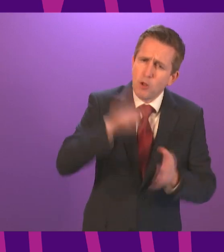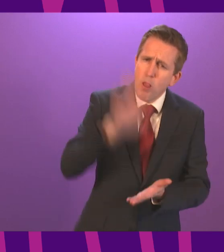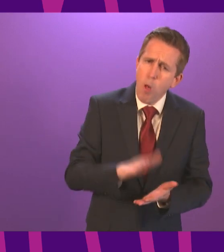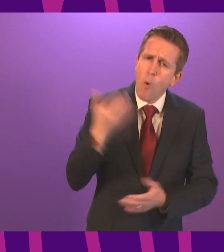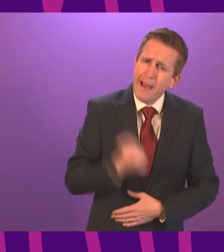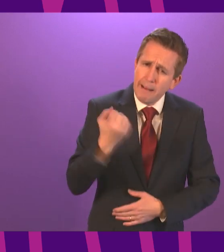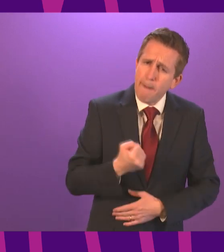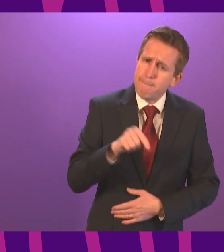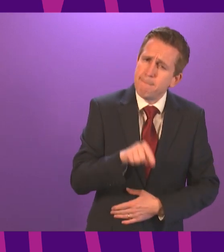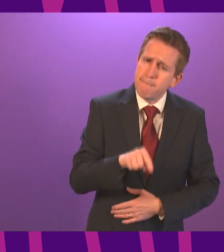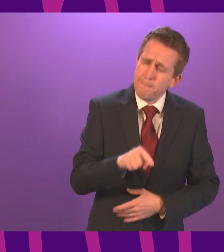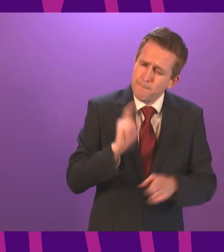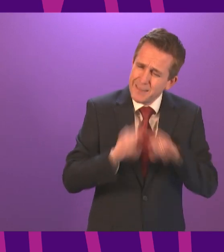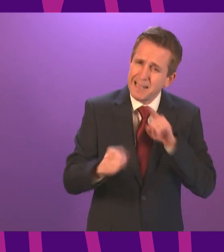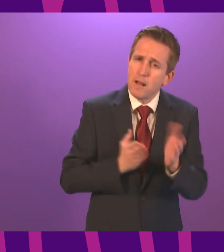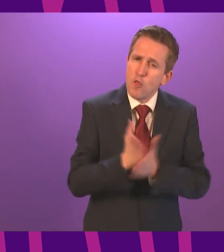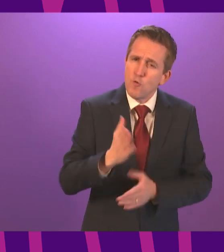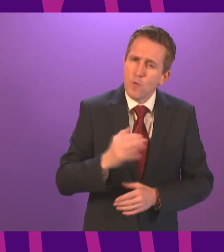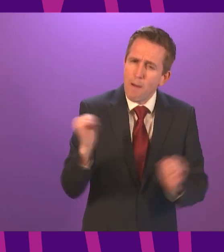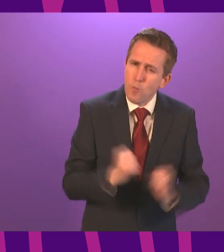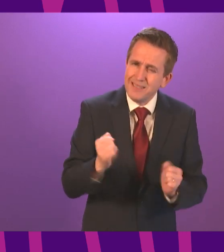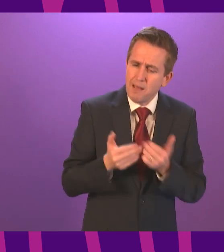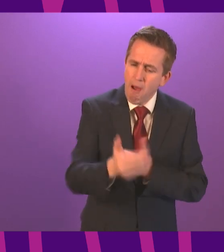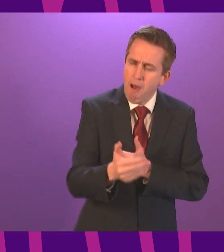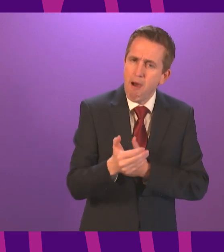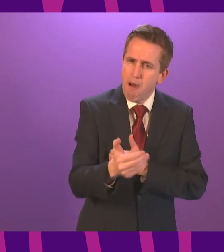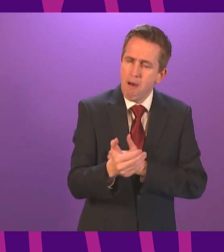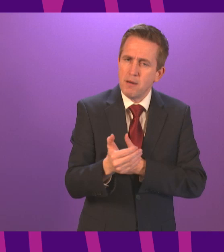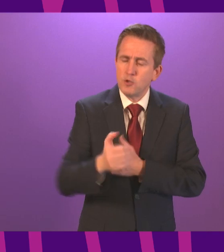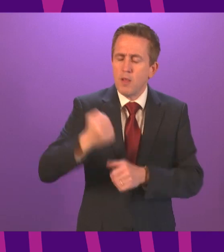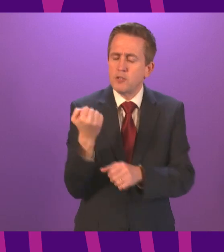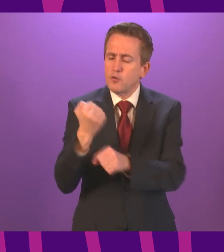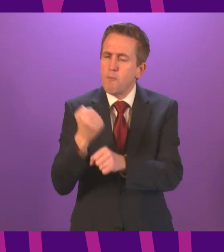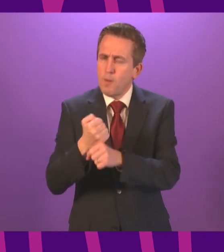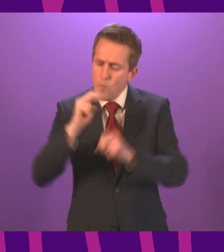and we will set out some further proposals on that shortly. We will continue to look